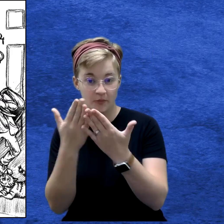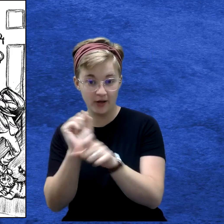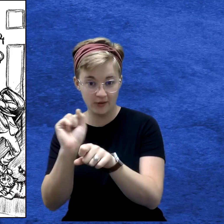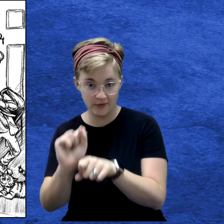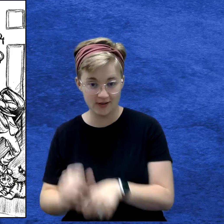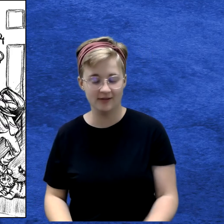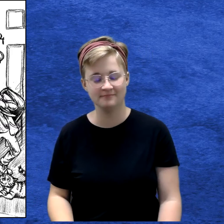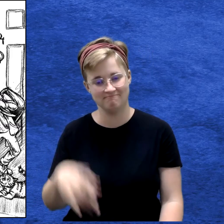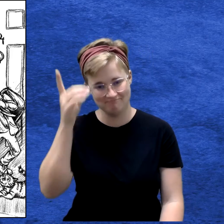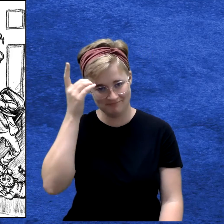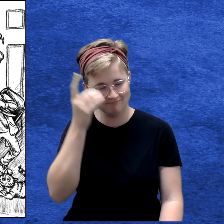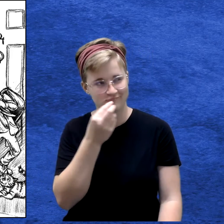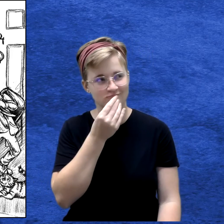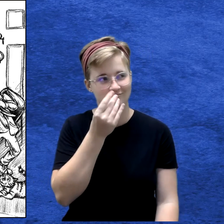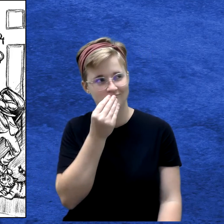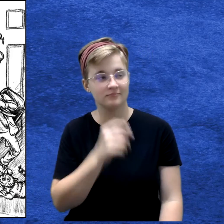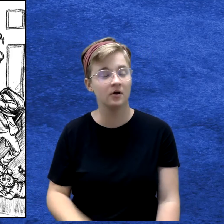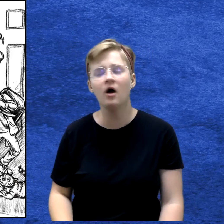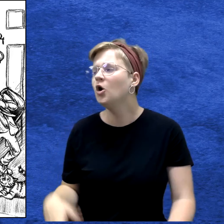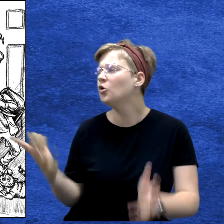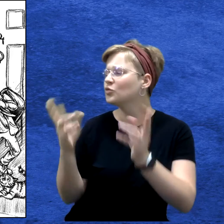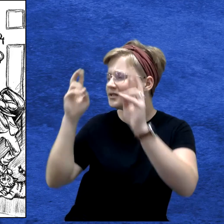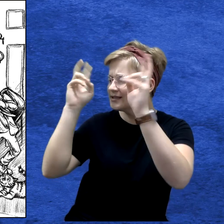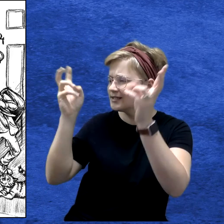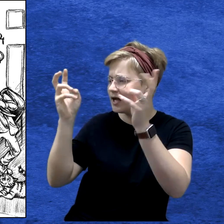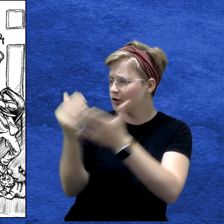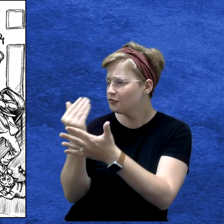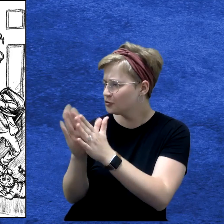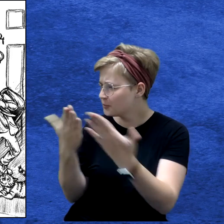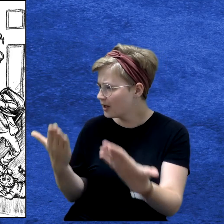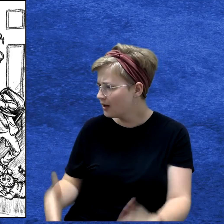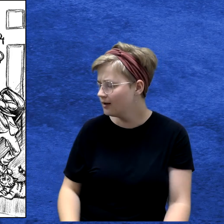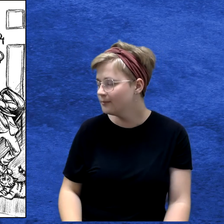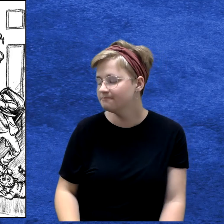“What’s the title?” Ruth Rose asked. They headed toward the Book Nook.